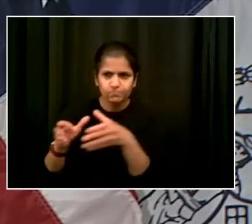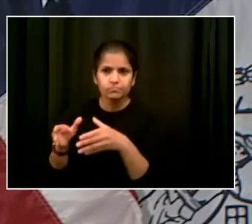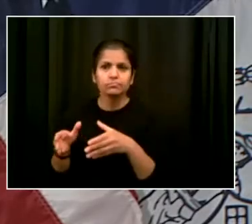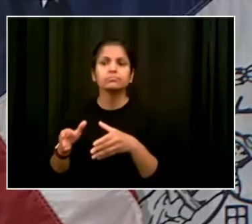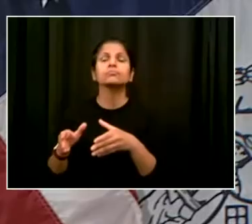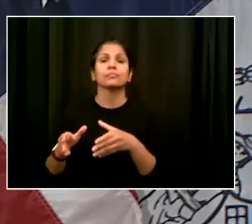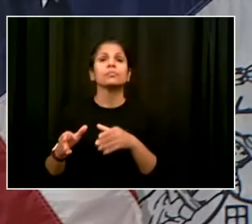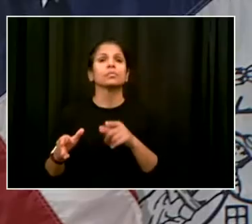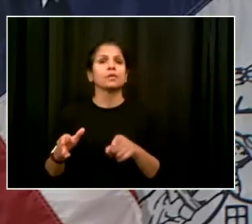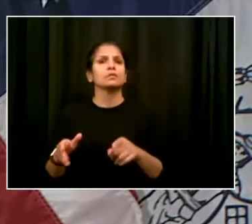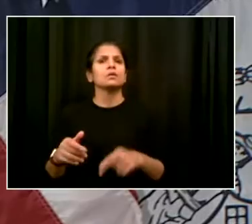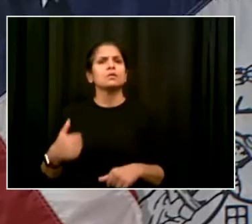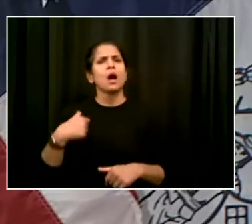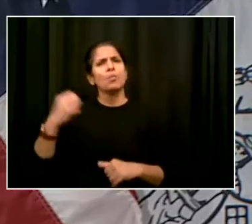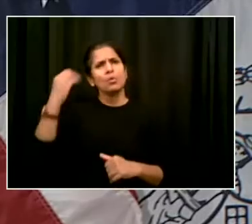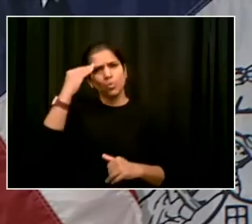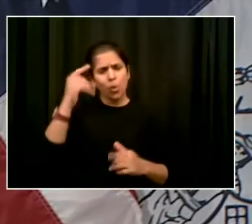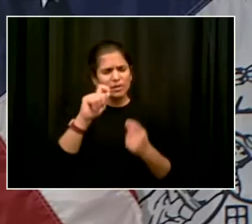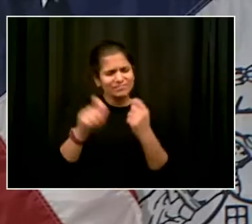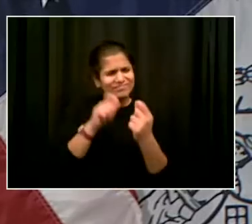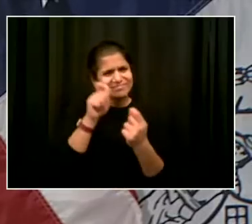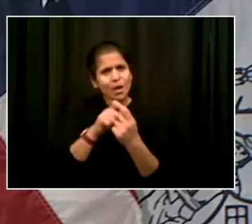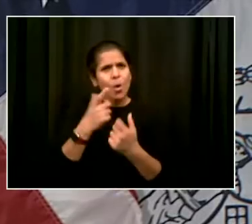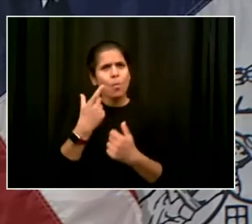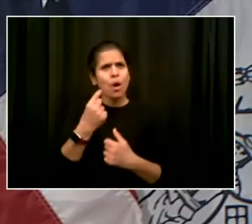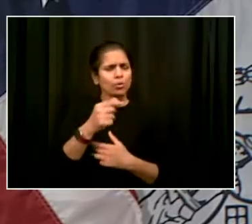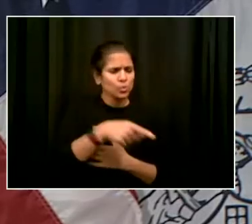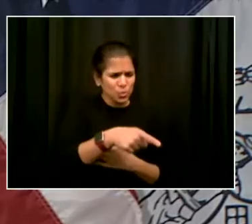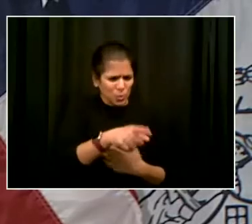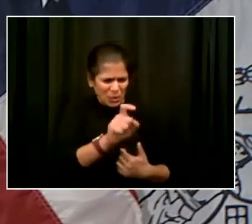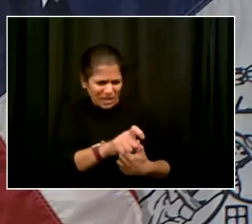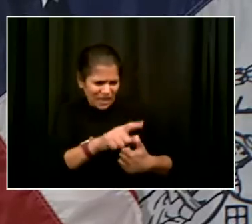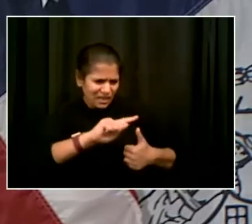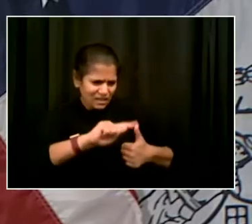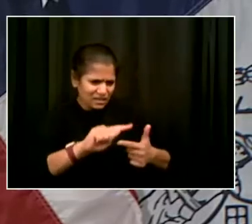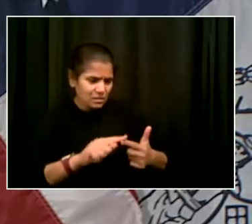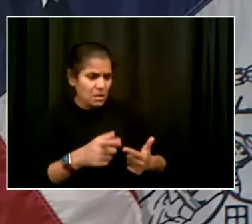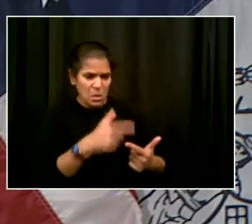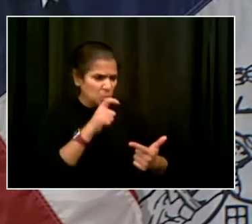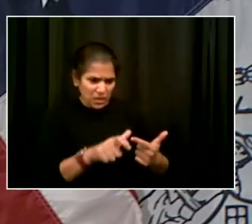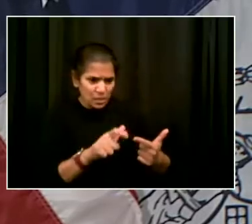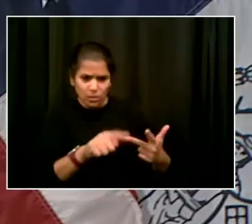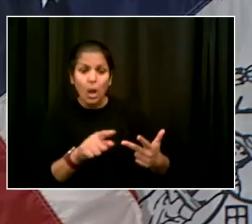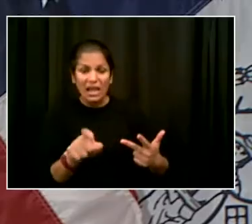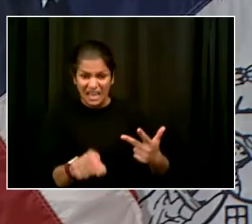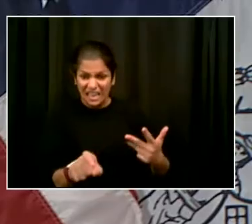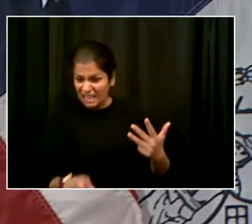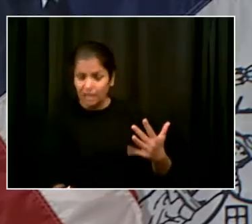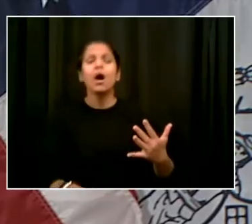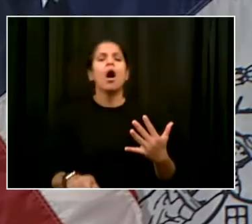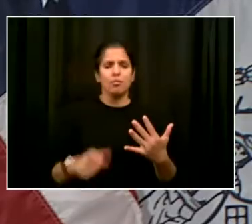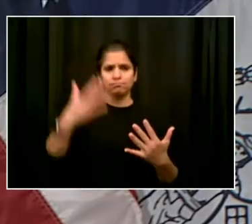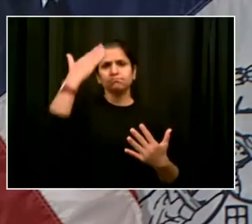THE ASSESSMENTS WILL ALLLLOW US TO THINK OF EACH CHILD INDIVIDUALLY AND AGAIN WE AREES O O CONCERNED TO UNDERSTAND WHETHER CHILDREN HAVE BEEN THROUGH AND WHAT THEY NEED AND